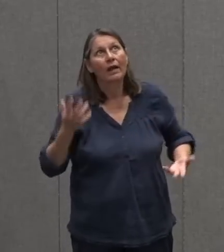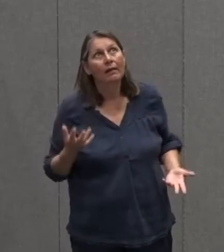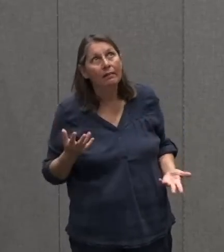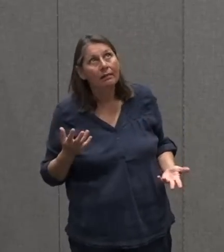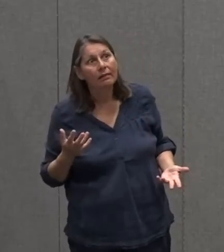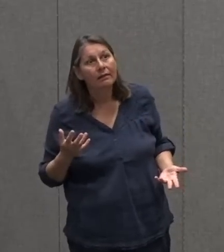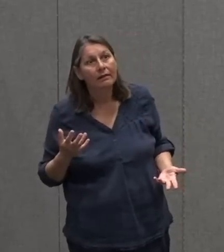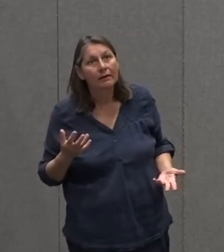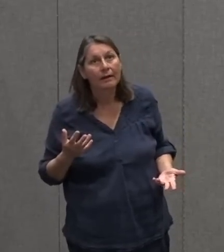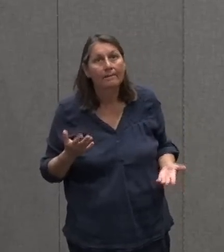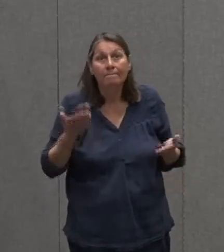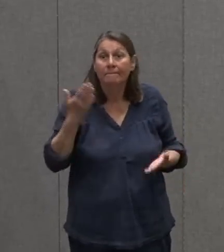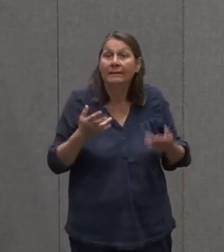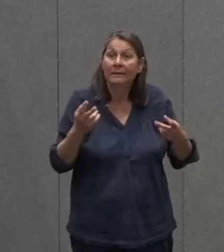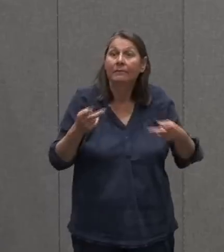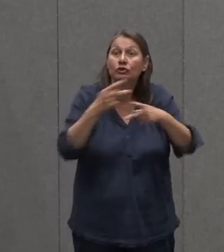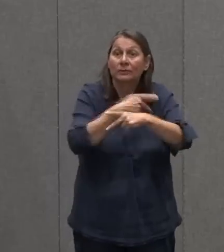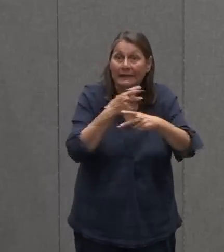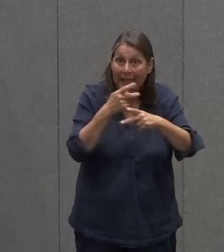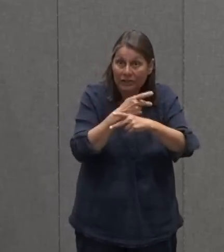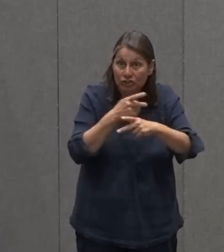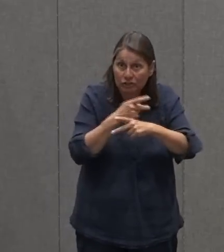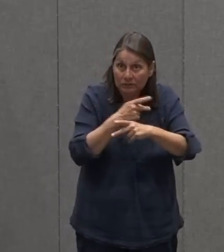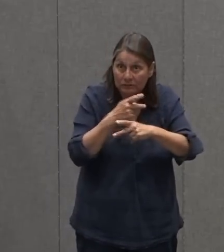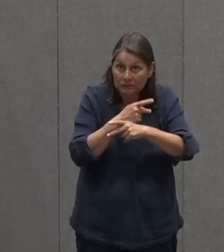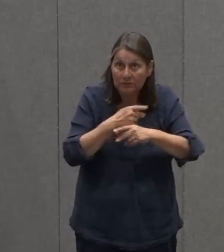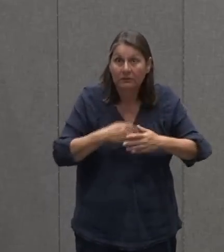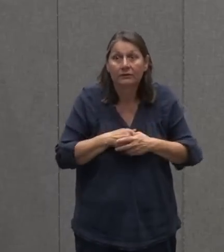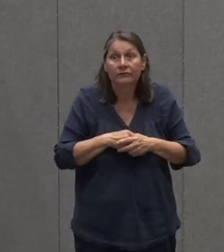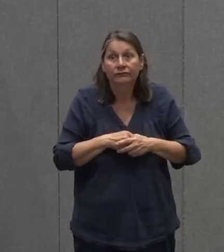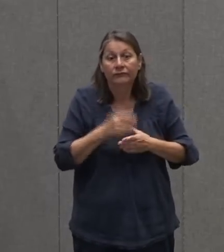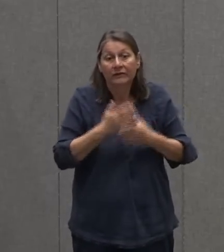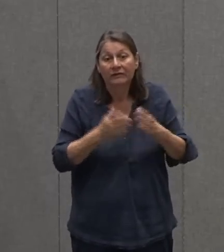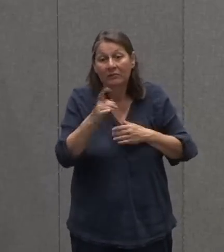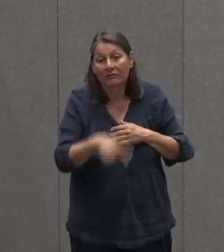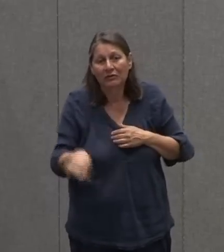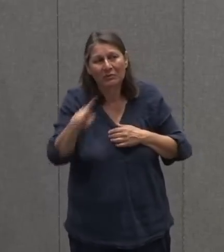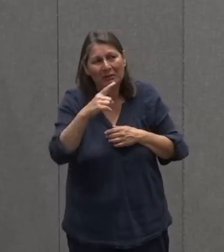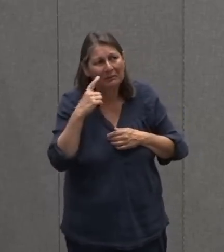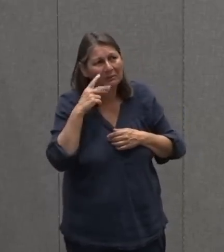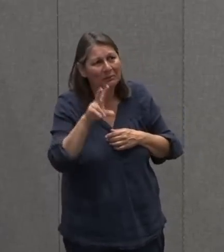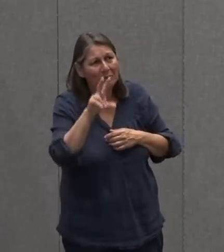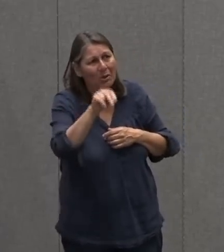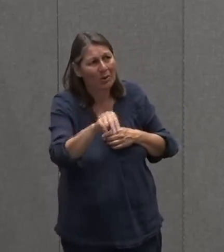oh, maybe some multiplication. Some of us will think, no, yeah that's just,